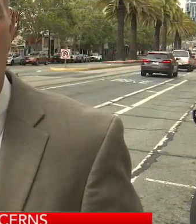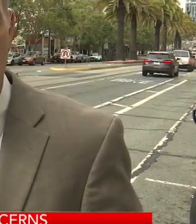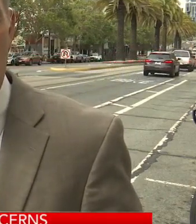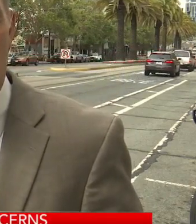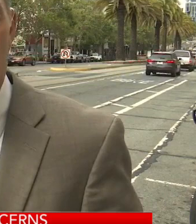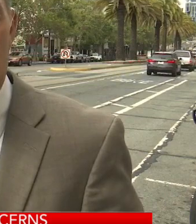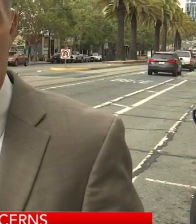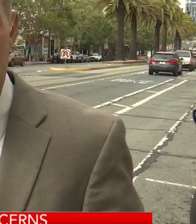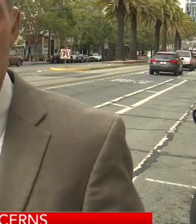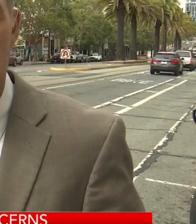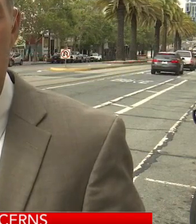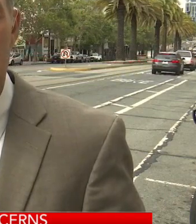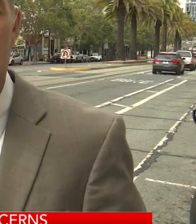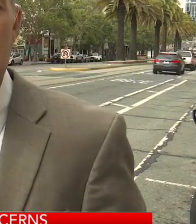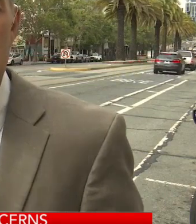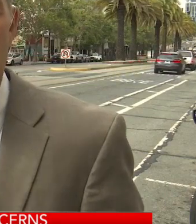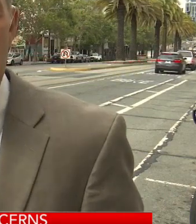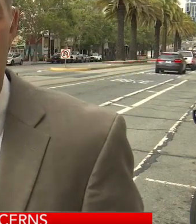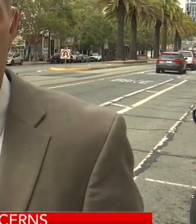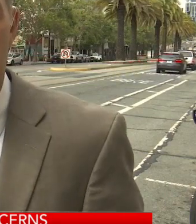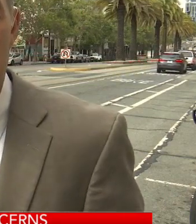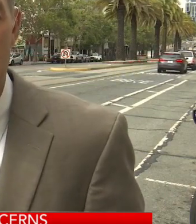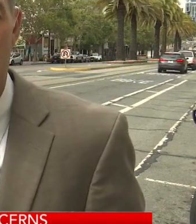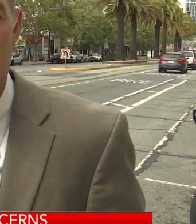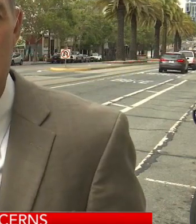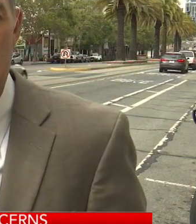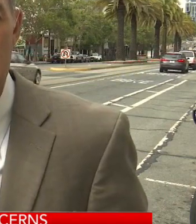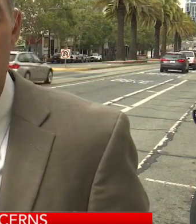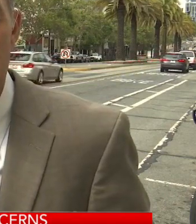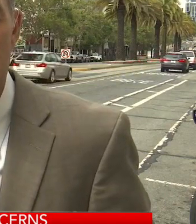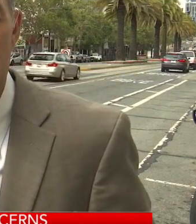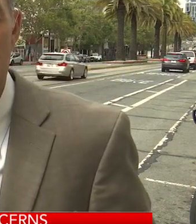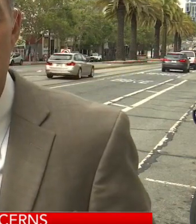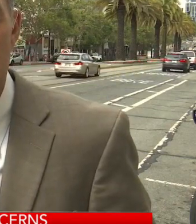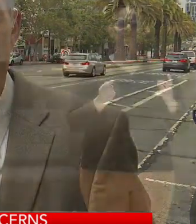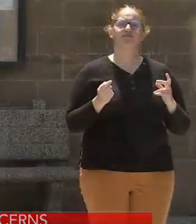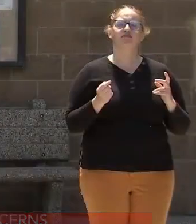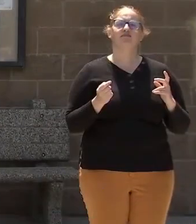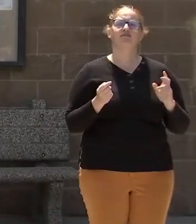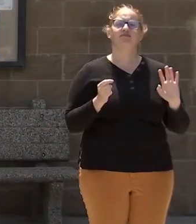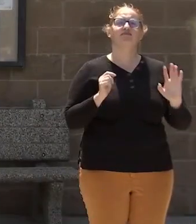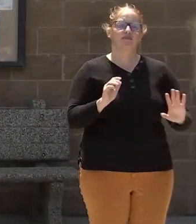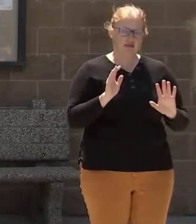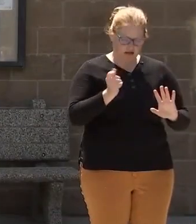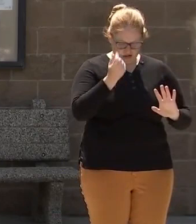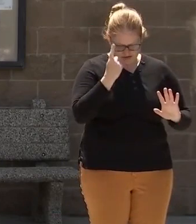BETTER IN TERMS OF VACCINATIONS IN CASE RATES THAN MOST OF THE REST OF THE NATION STILL THEY SAY SAN FRANCISCO HAS A LOT MORE WORK